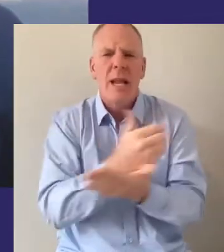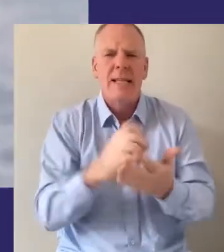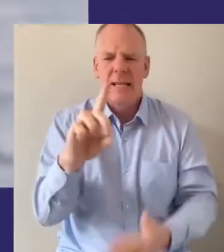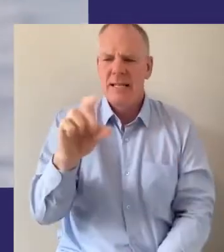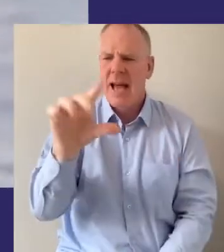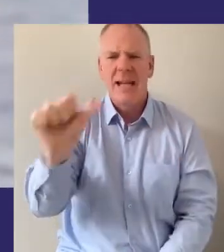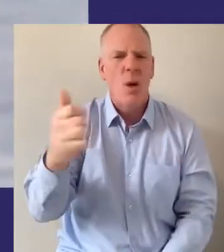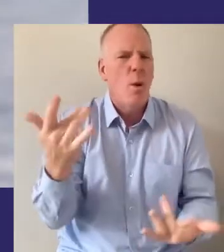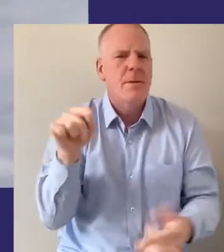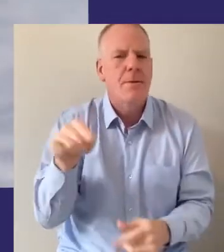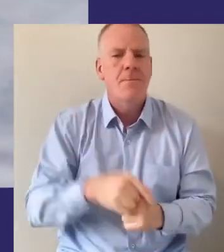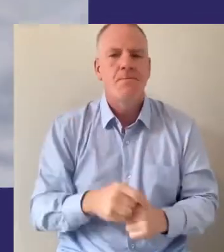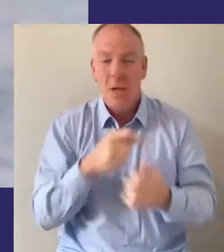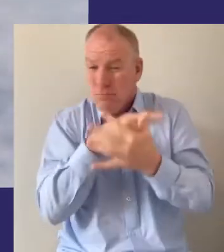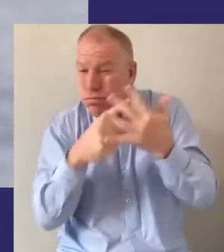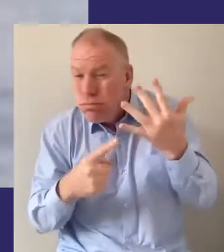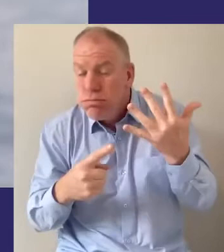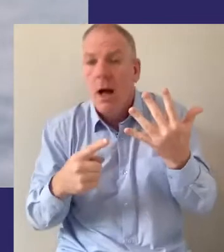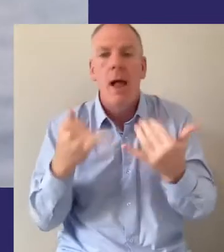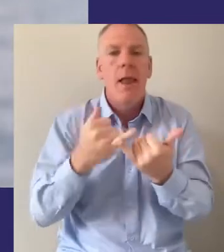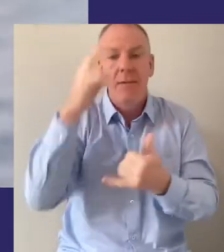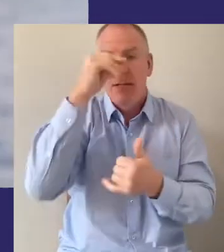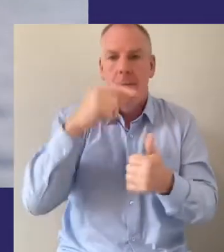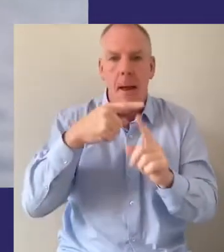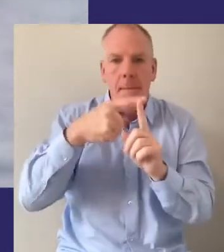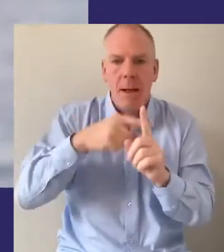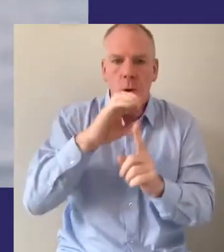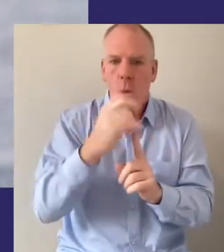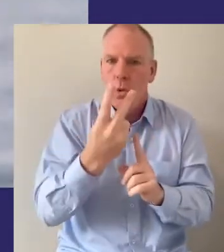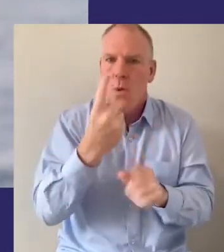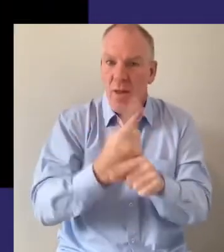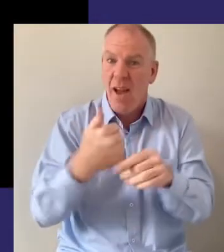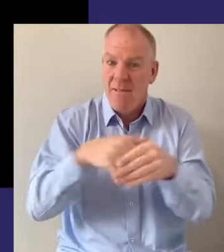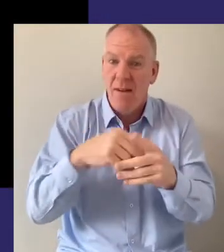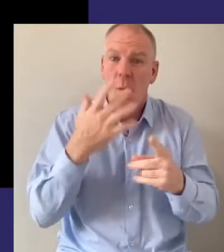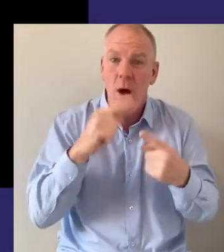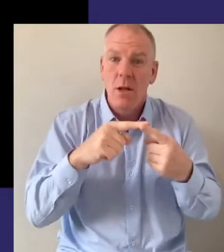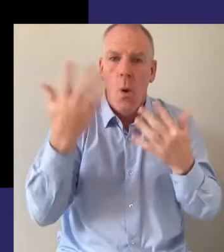It can be used for all sorts of things like measuring oxygen in the water, tracking the